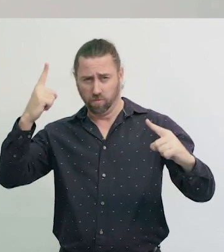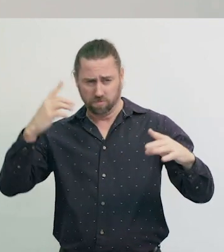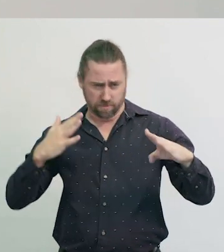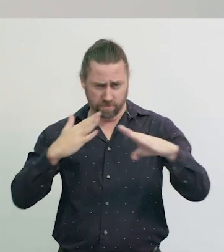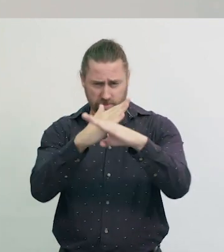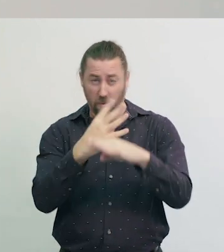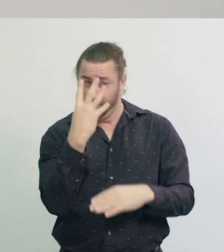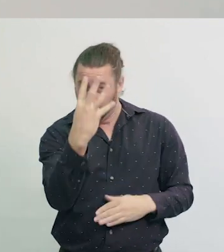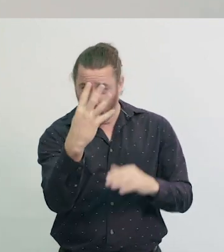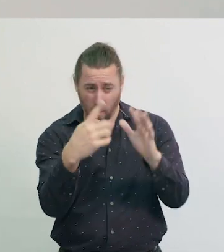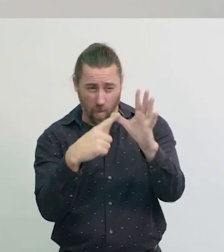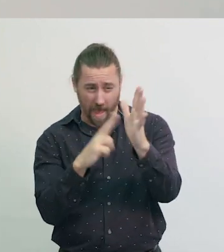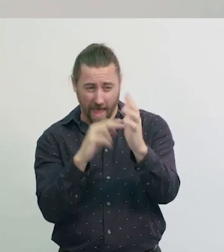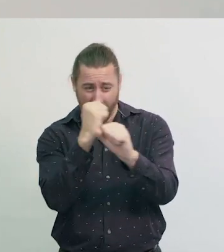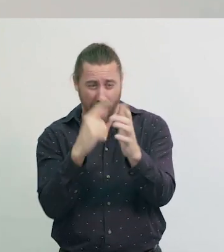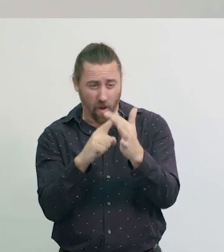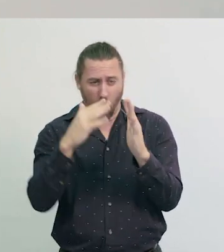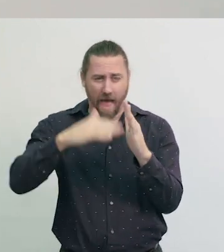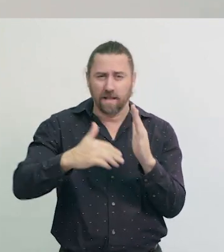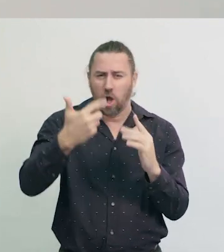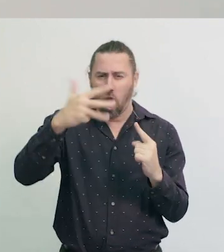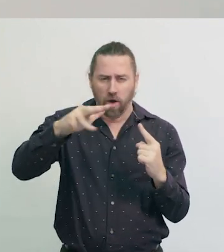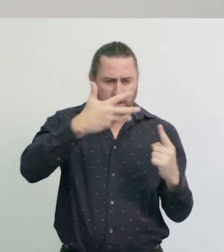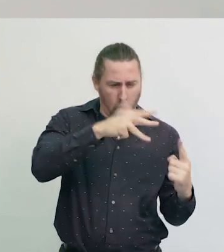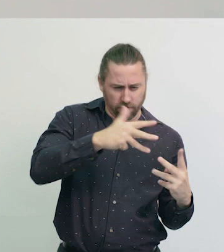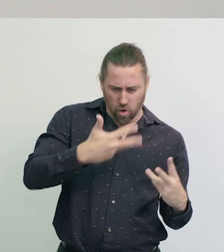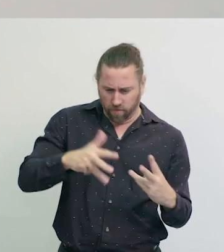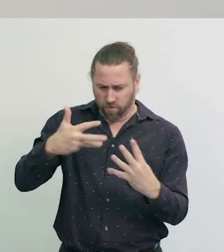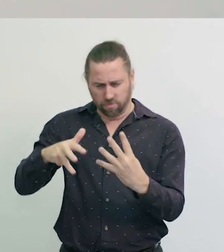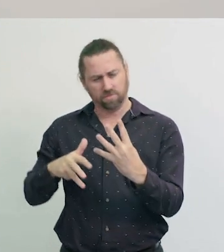less than 90 degrees each, could add to 360 degrees.